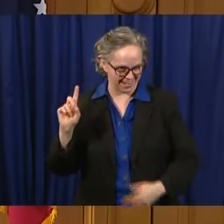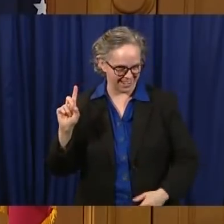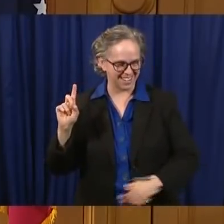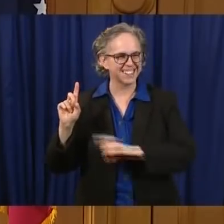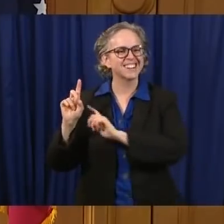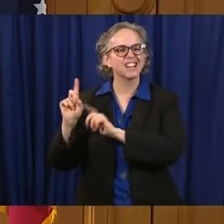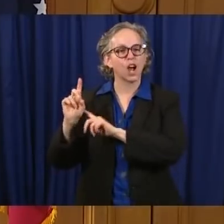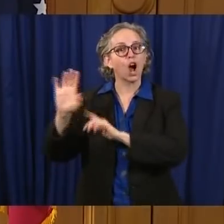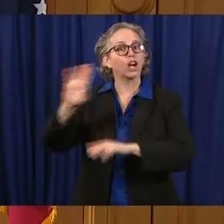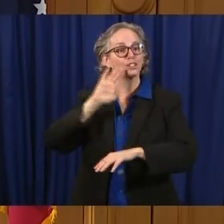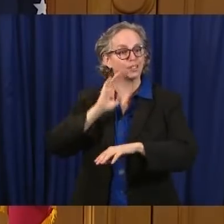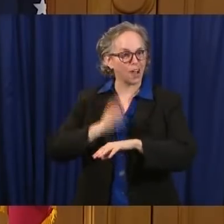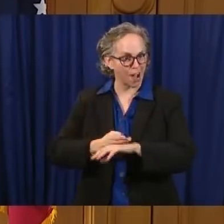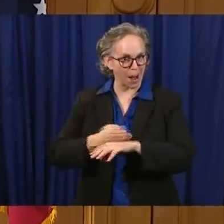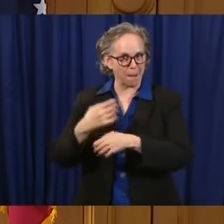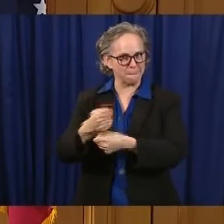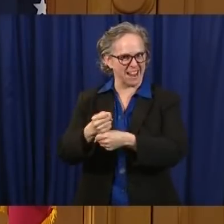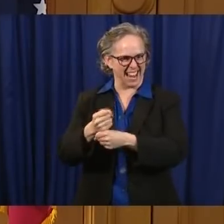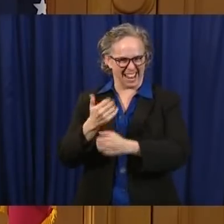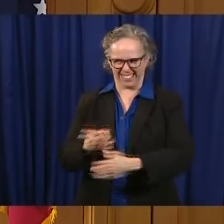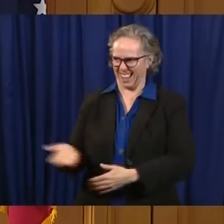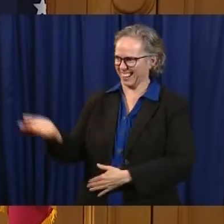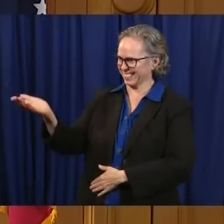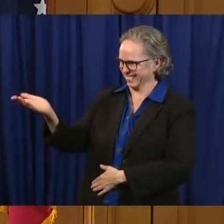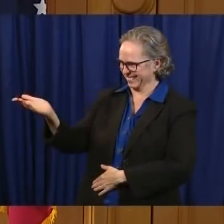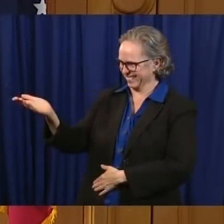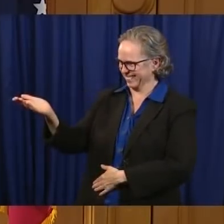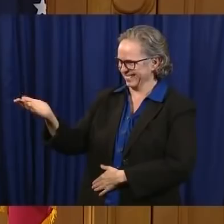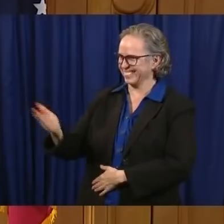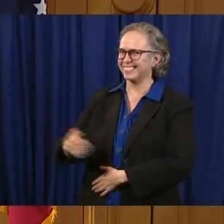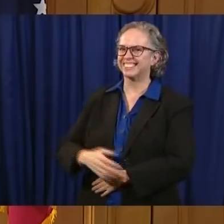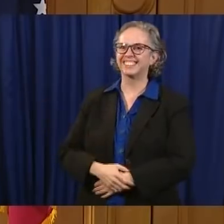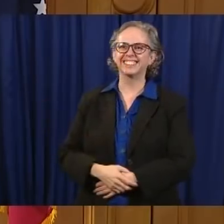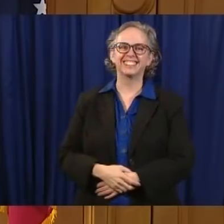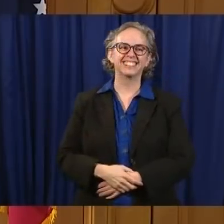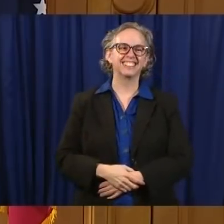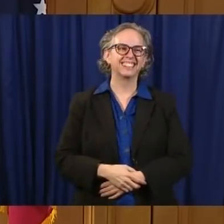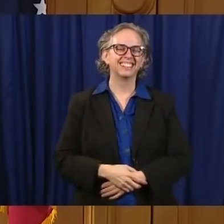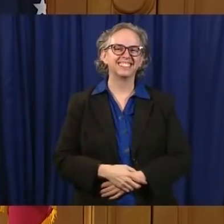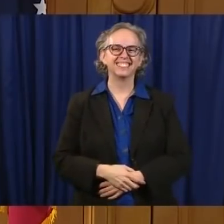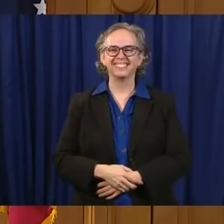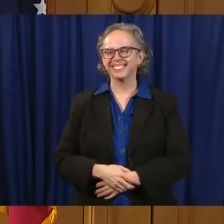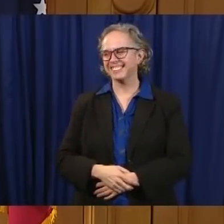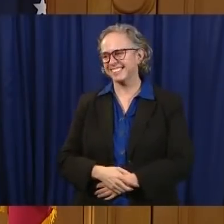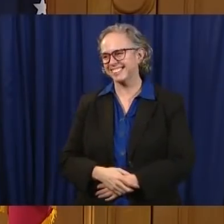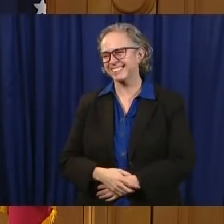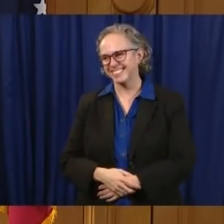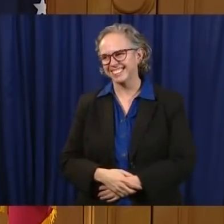SCIENCE TEACHER, STACY SANDLIN, AS WELL AS HER 15-YEAR-OLD